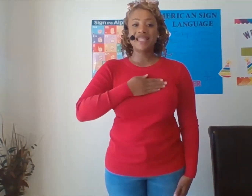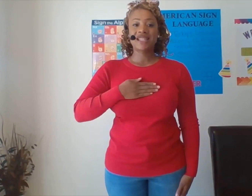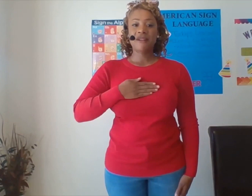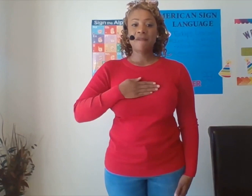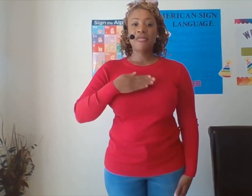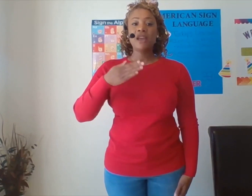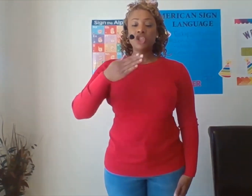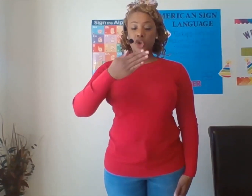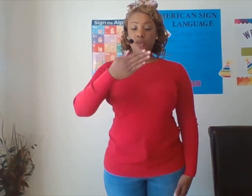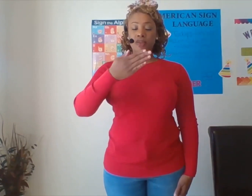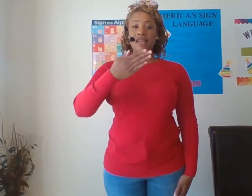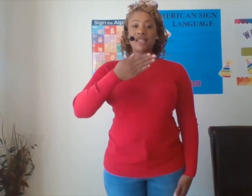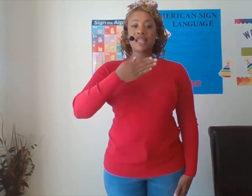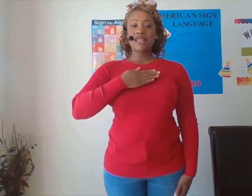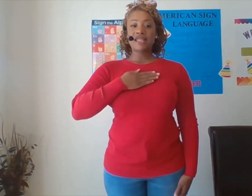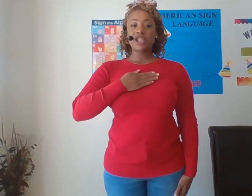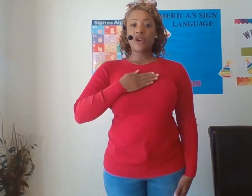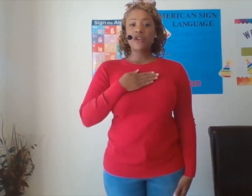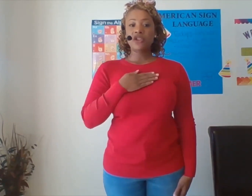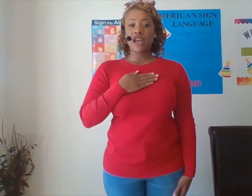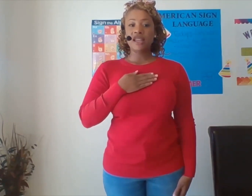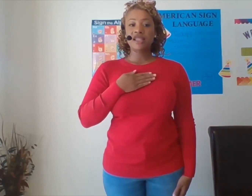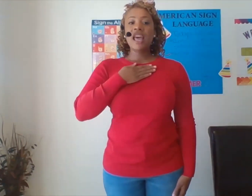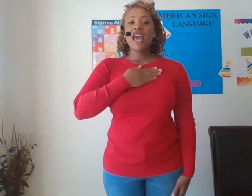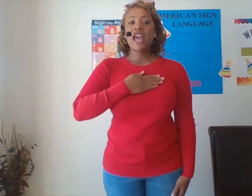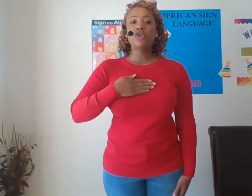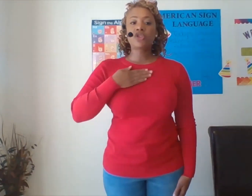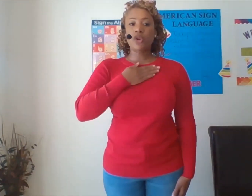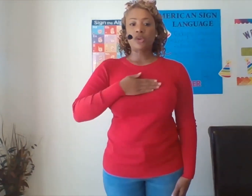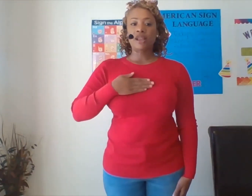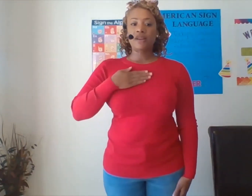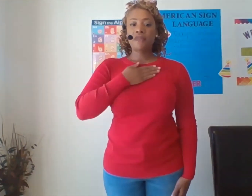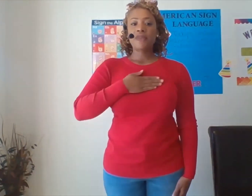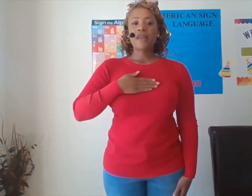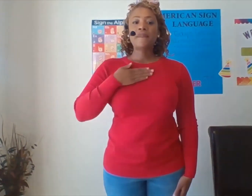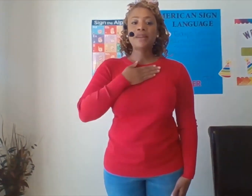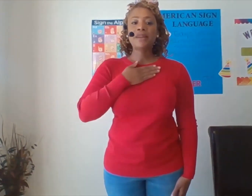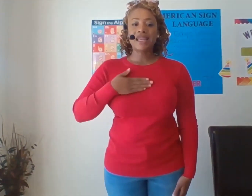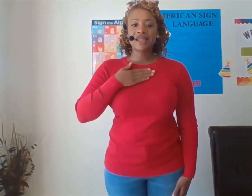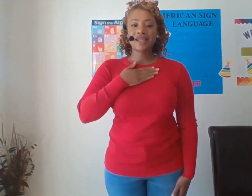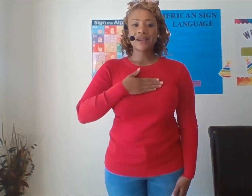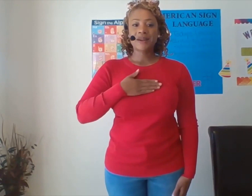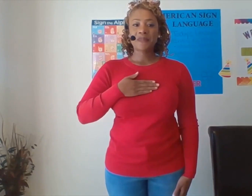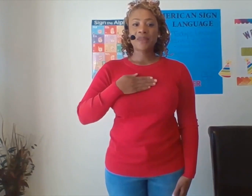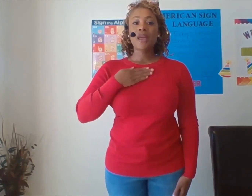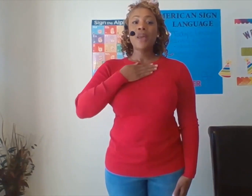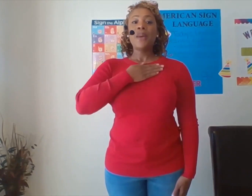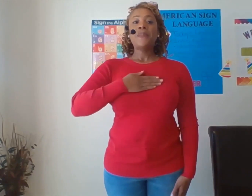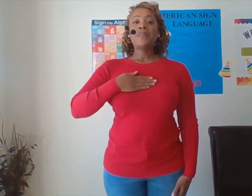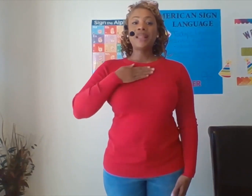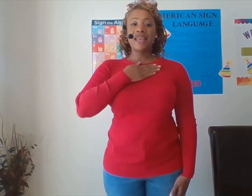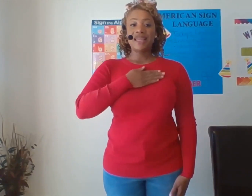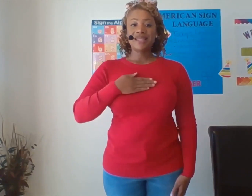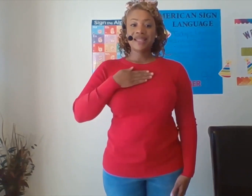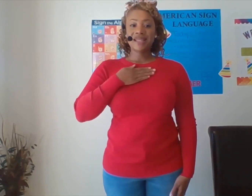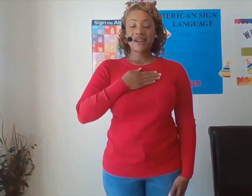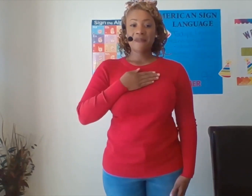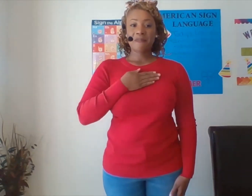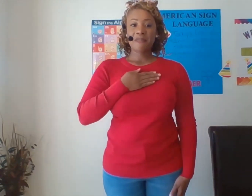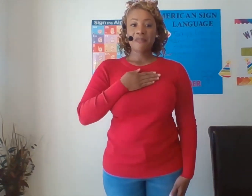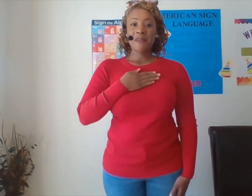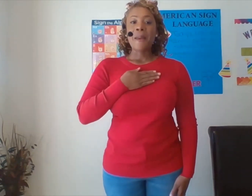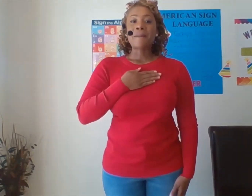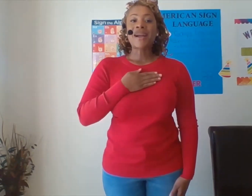so you place it in the center of your chest and you Circle it please please my